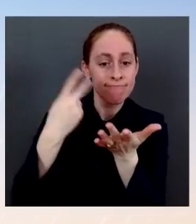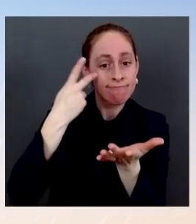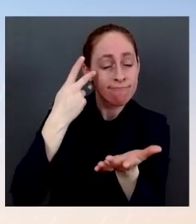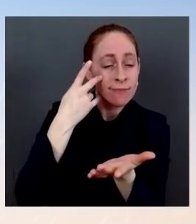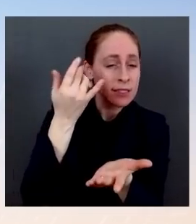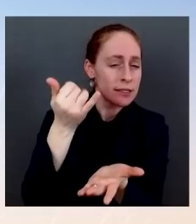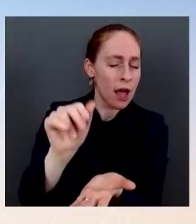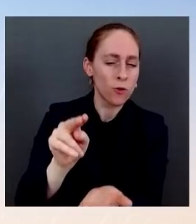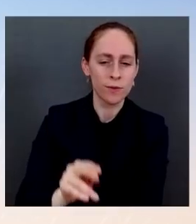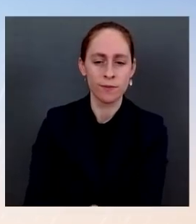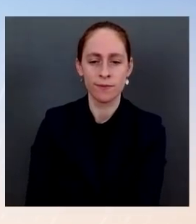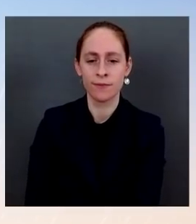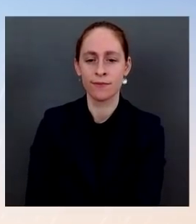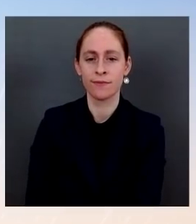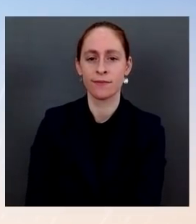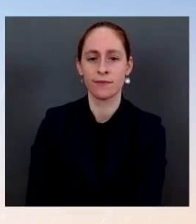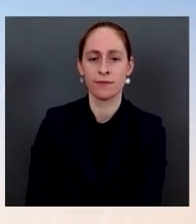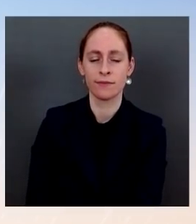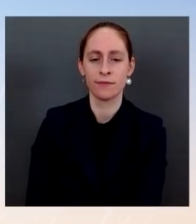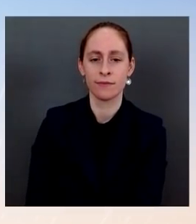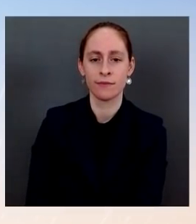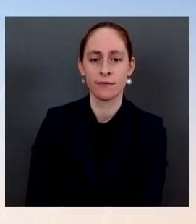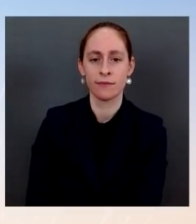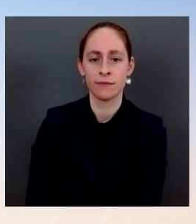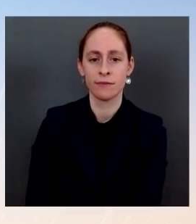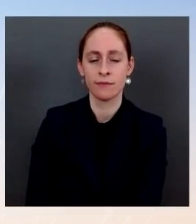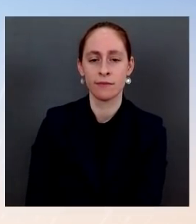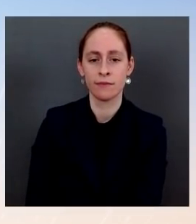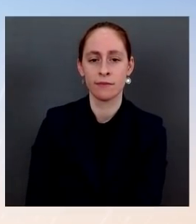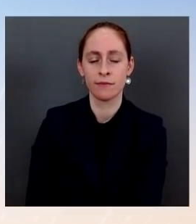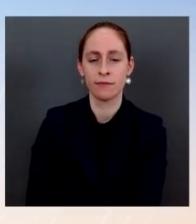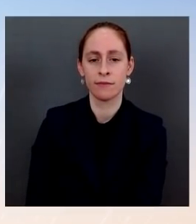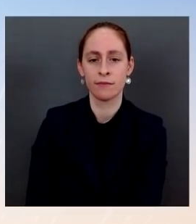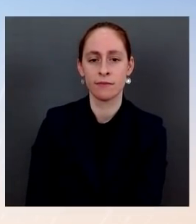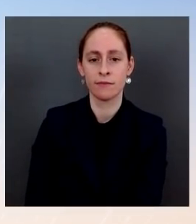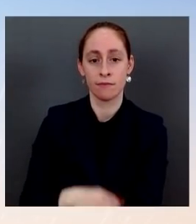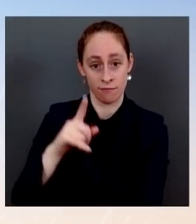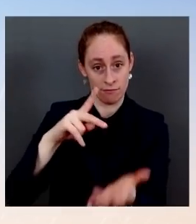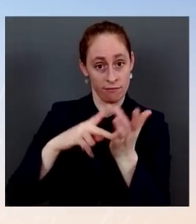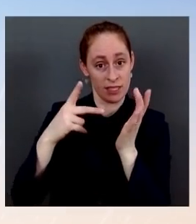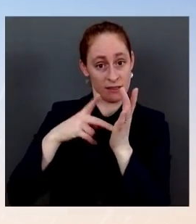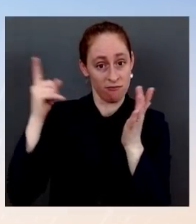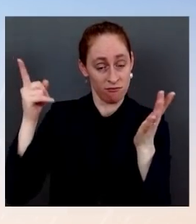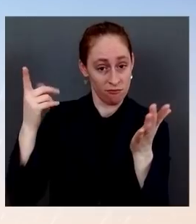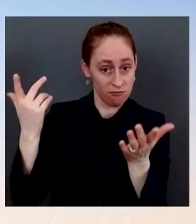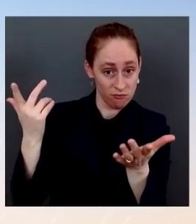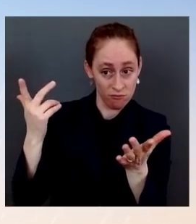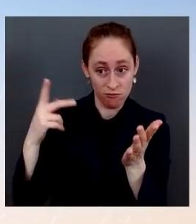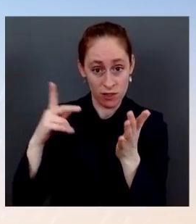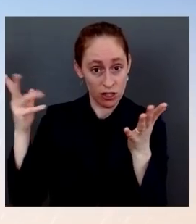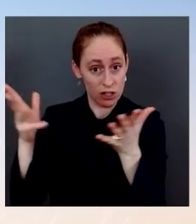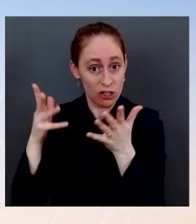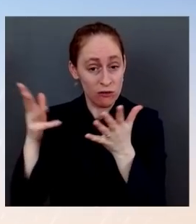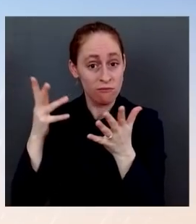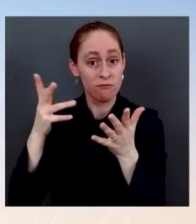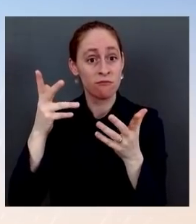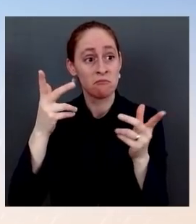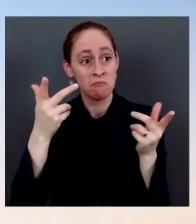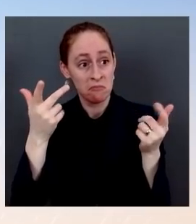Ms. Psaki: I'll let the President speak for himself. He was asked a specific question, and I think he answered it pretty clearly. The Press: Okay. And one other topic. The President said that he is meeting with his team